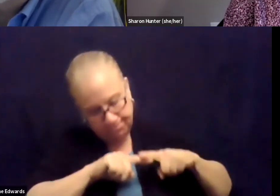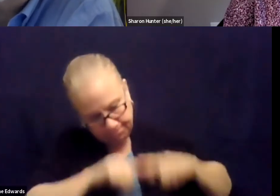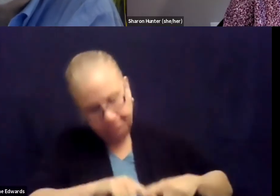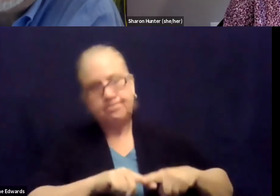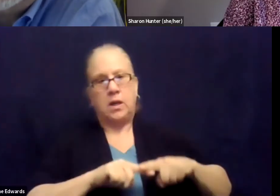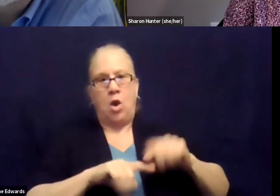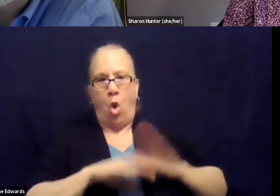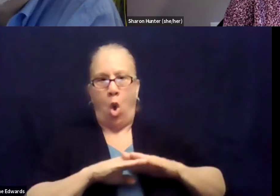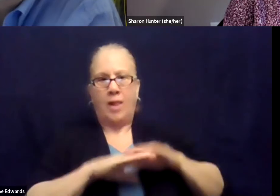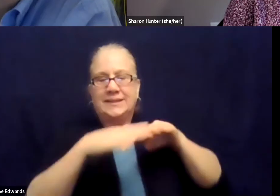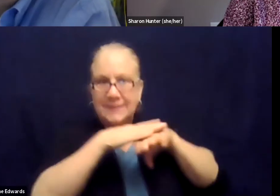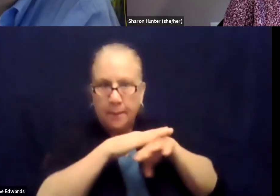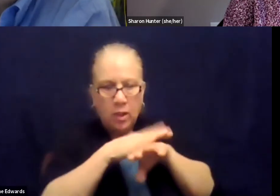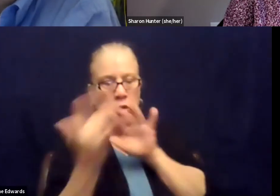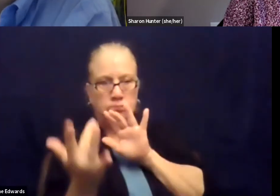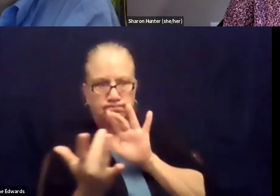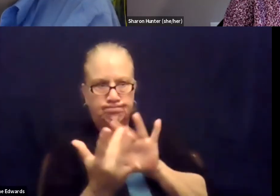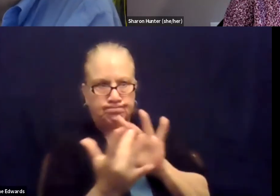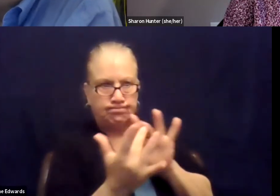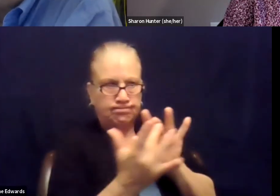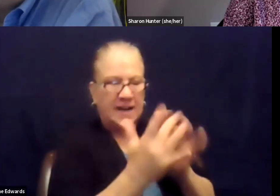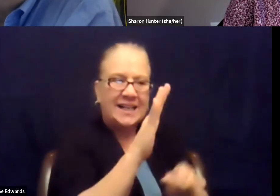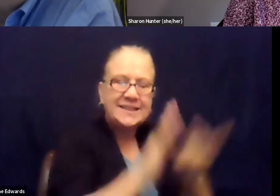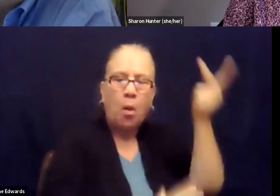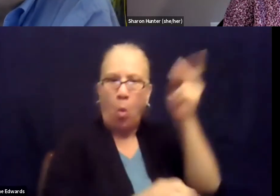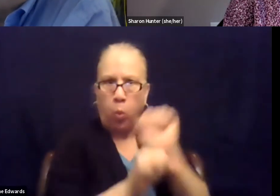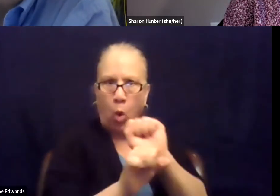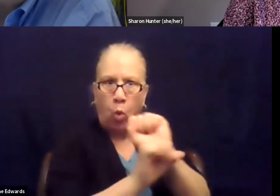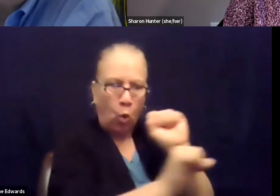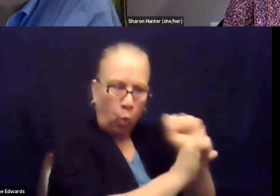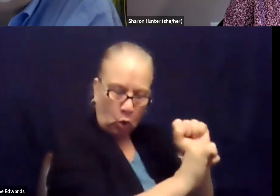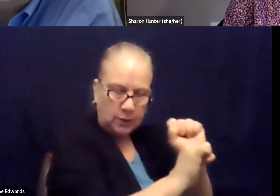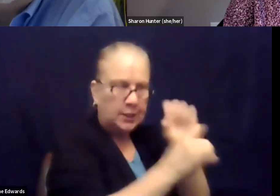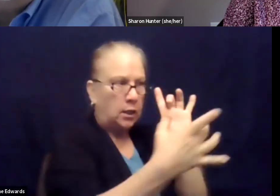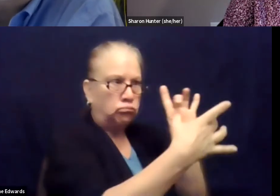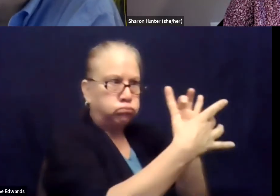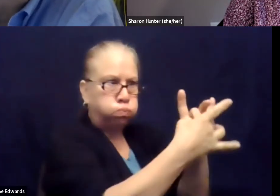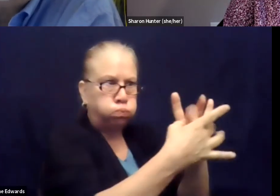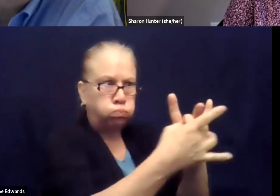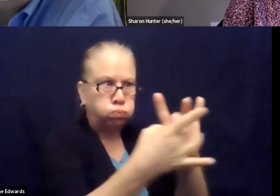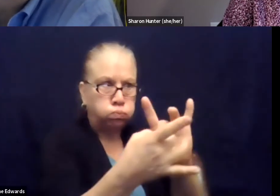on reaching out, on accessibility, on making connections with people and making sure they feel